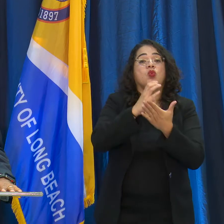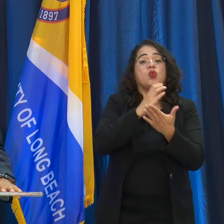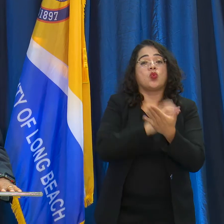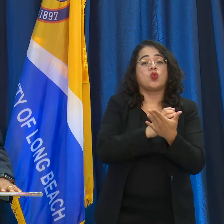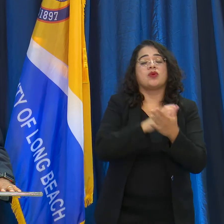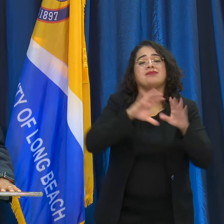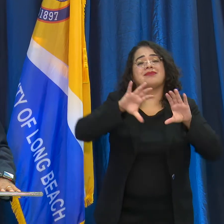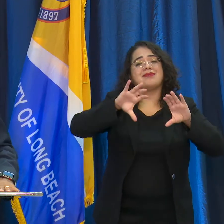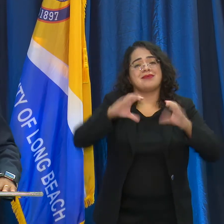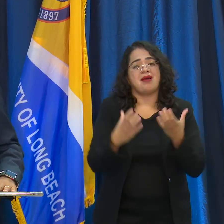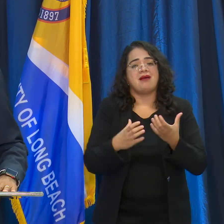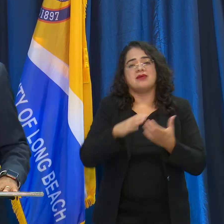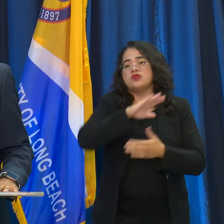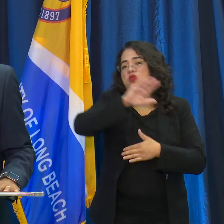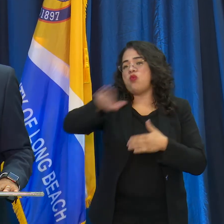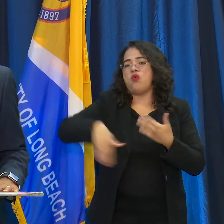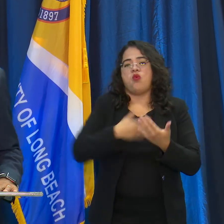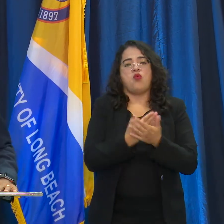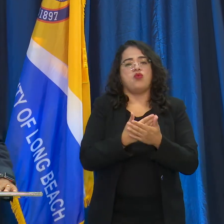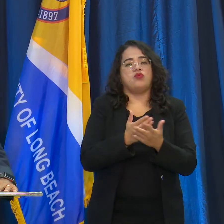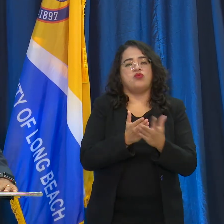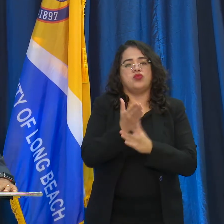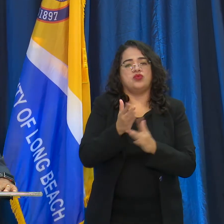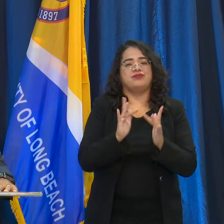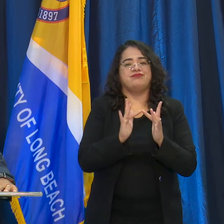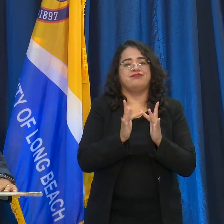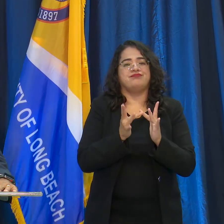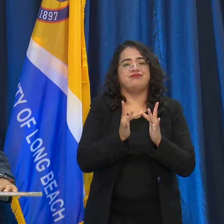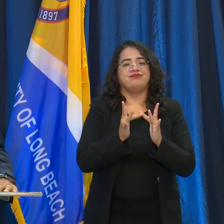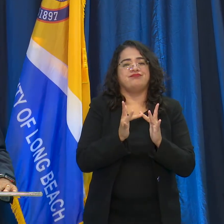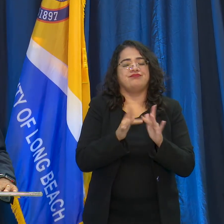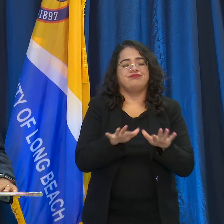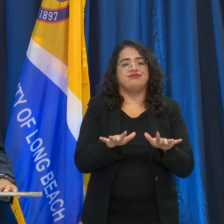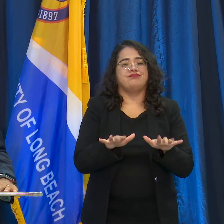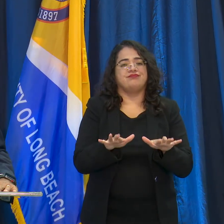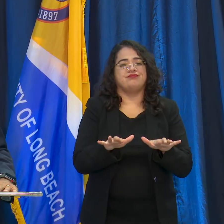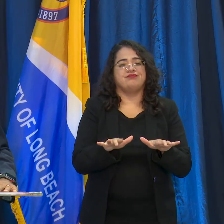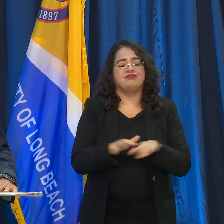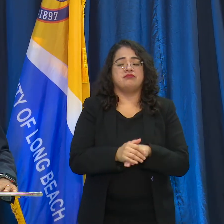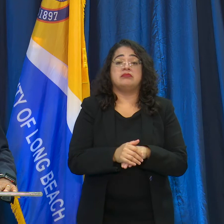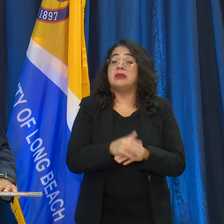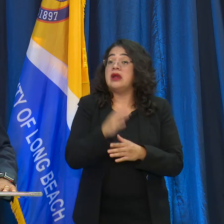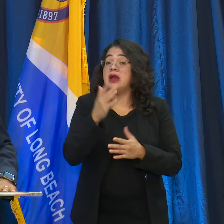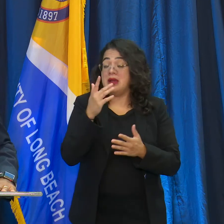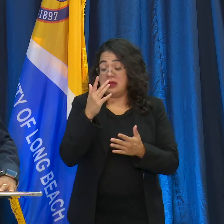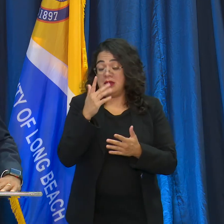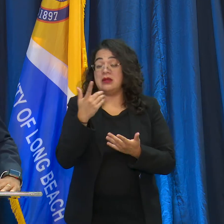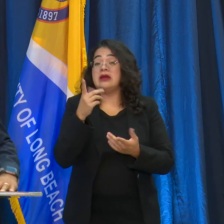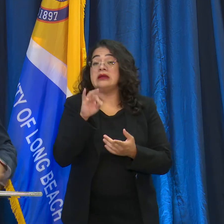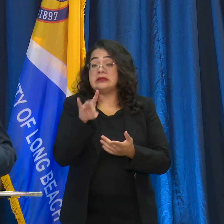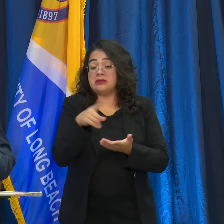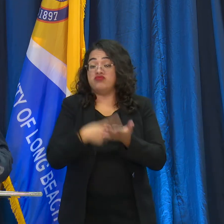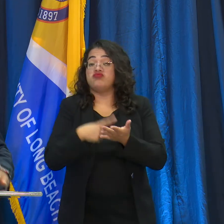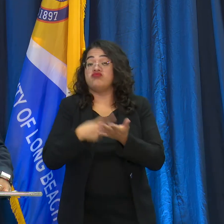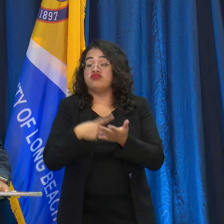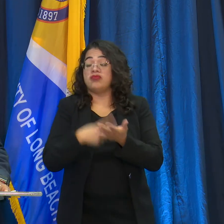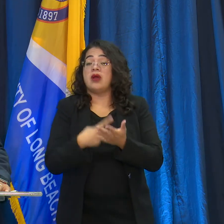all online. I know there was a discussion earlier that there might be a mix, or some in-person. That has changed and been